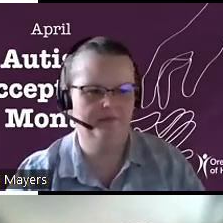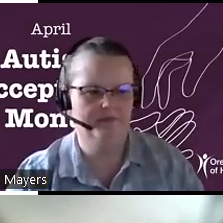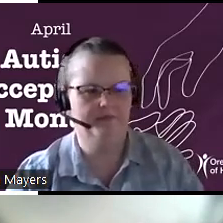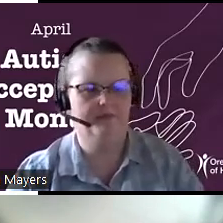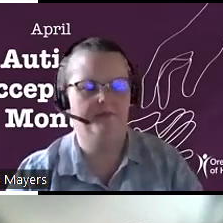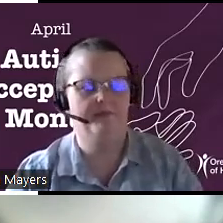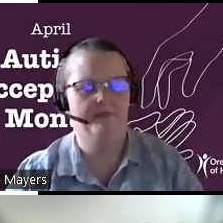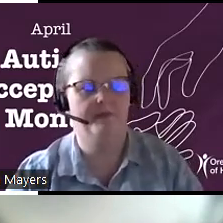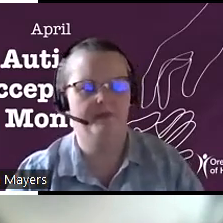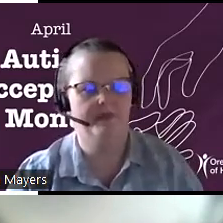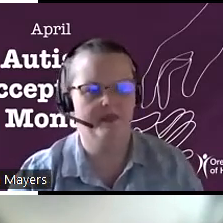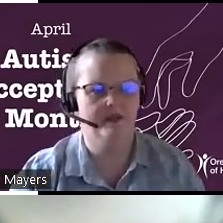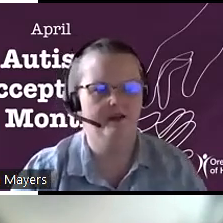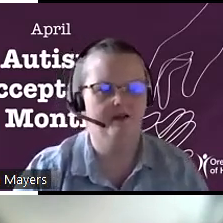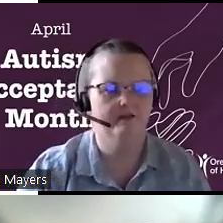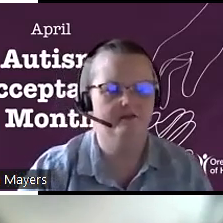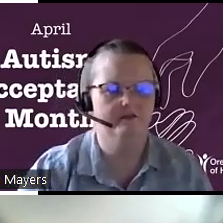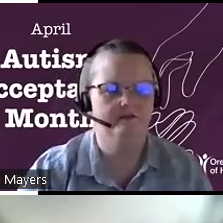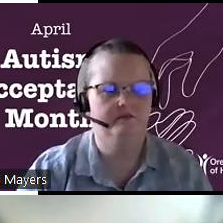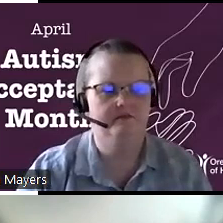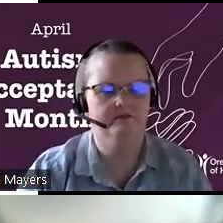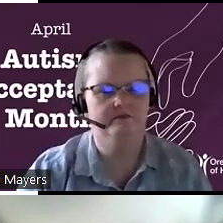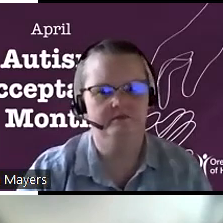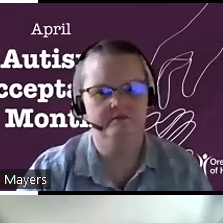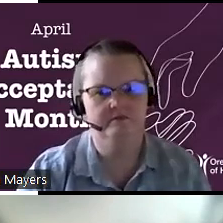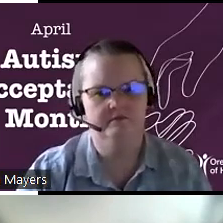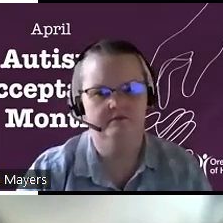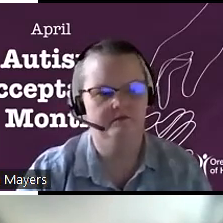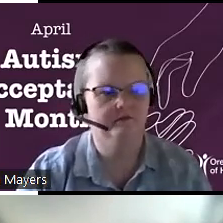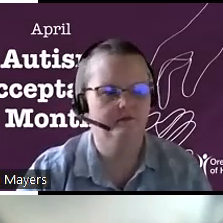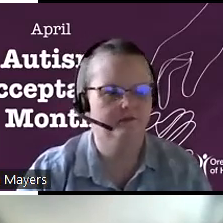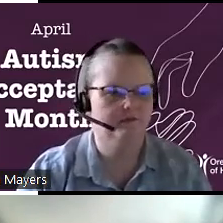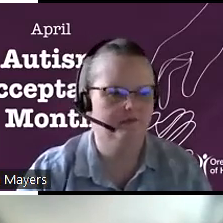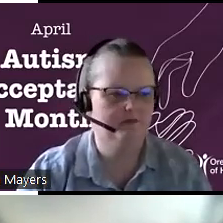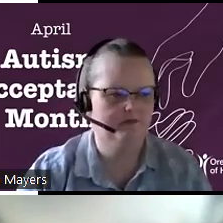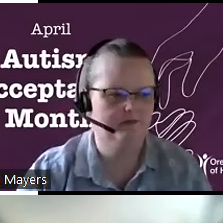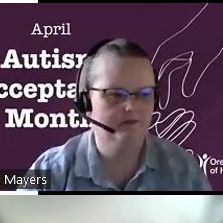SO THAT IS ONE OF THE BIG THINGS THAT WE REALLY WANT FAMILIES TO KNOW IS THEY CAN USE LICENSE